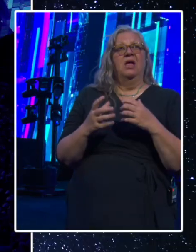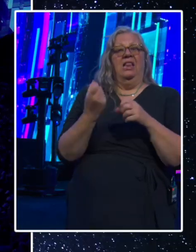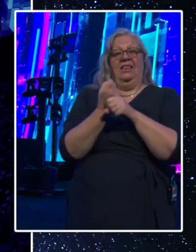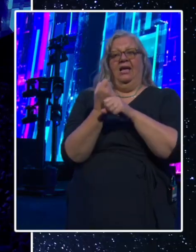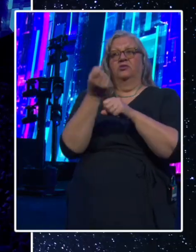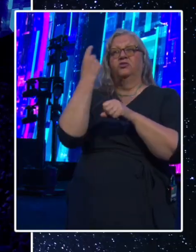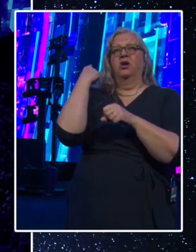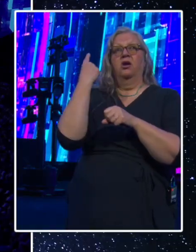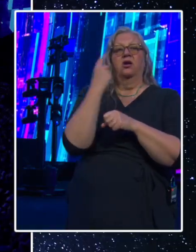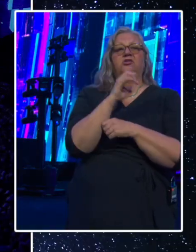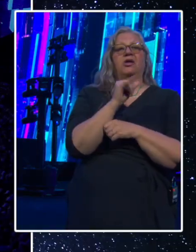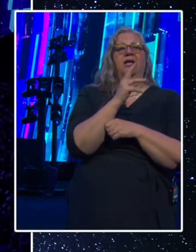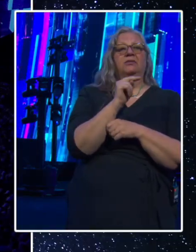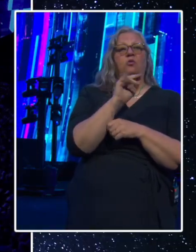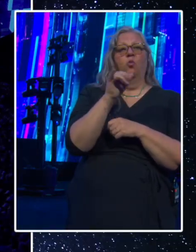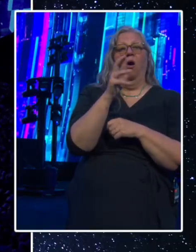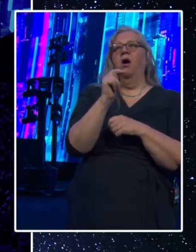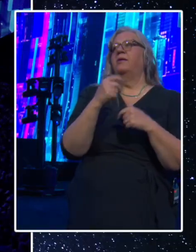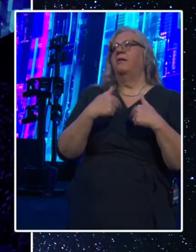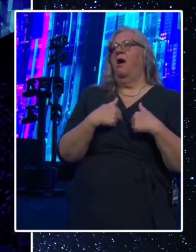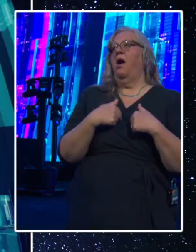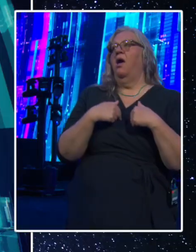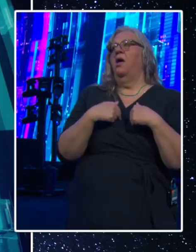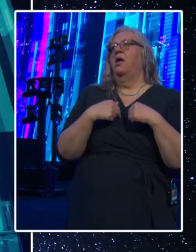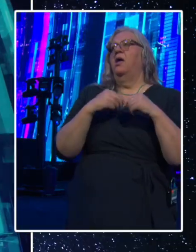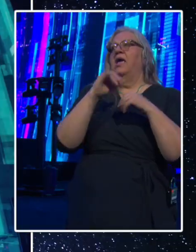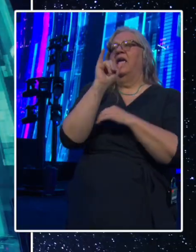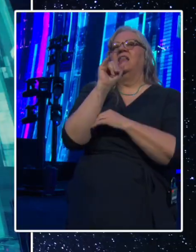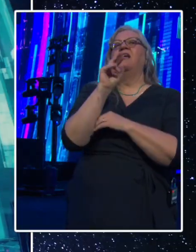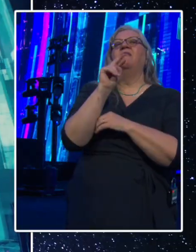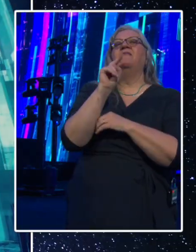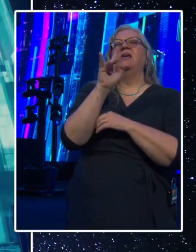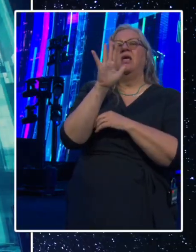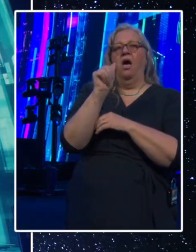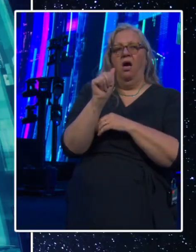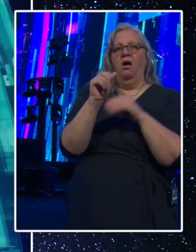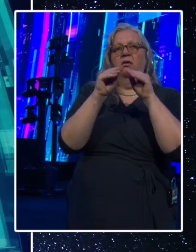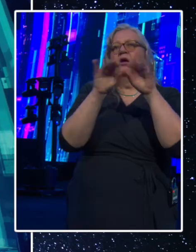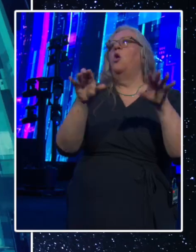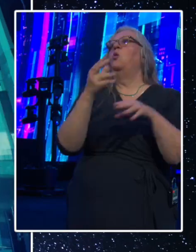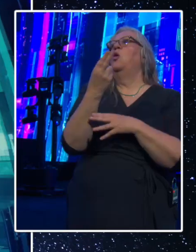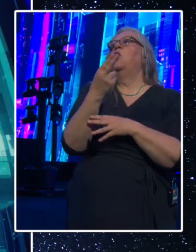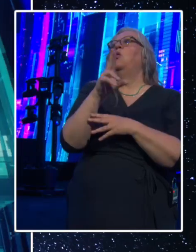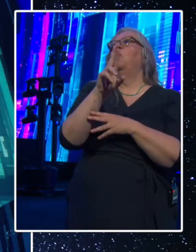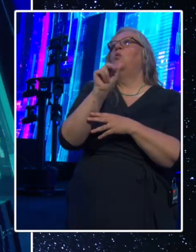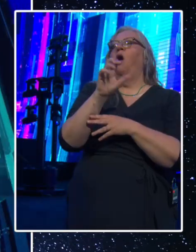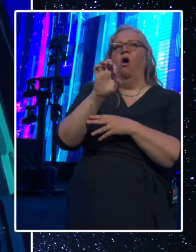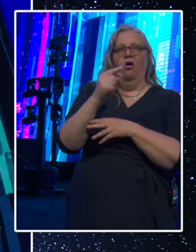Last year, on this very stage, Jensen Huang and I launched NVIDIA AI Computing by HPE,